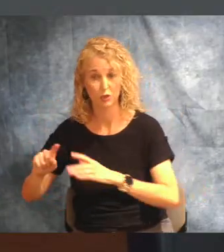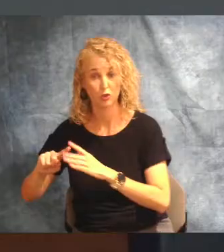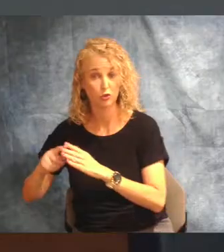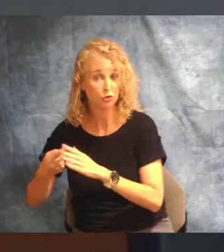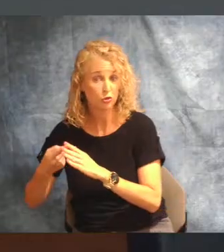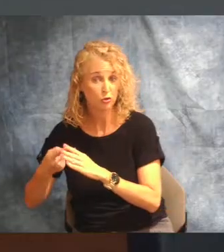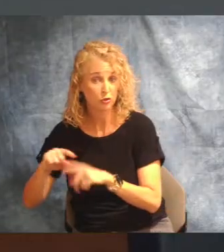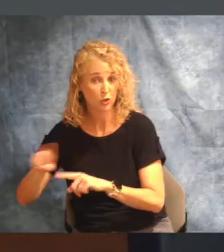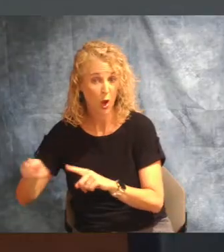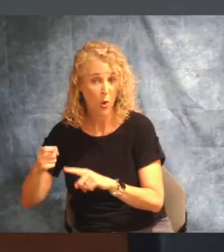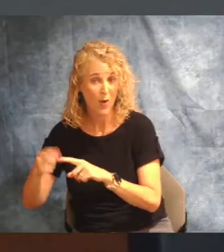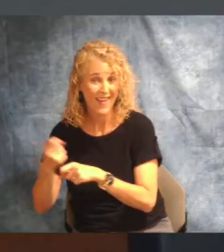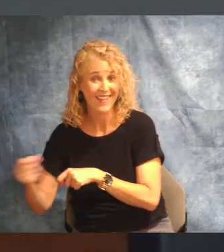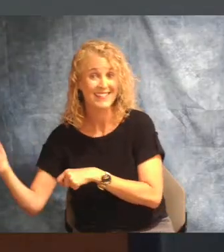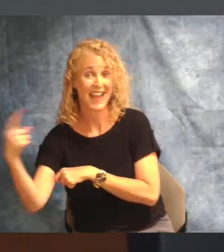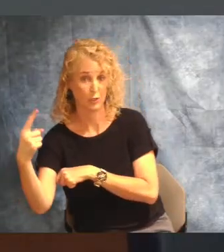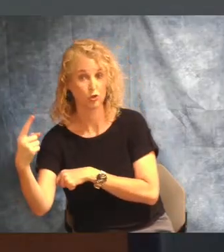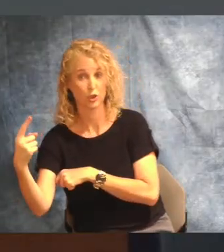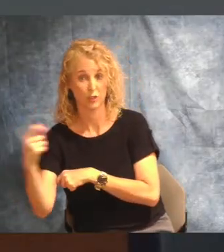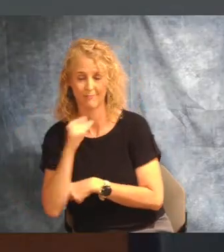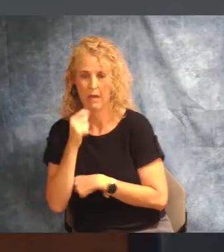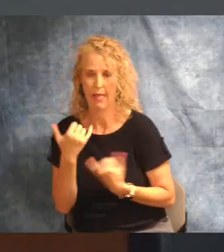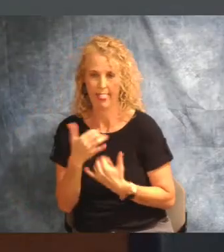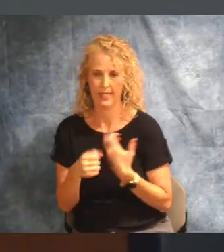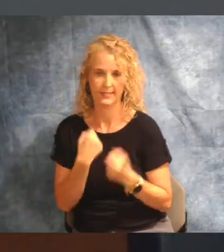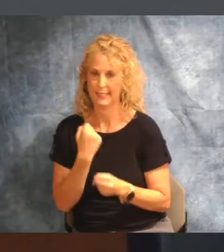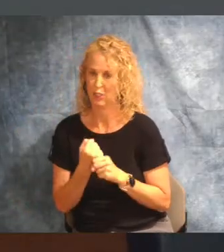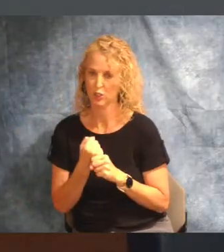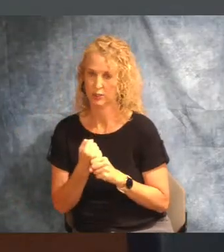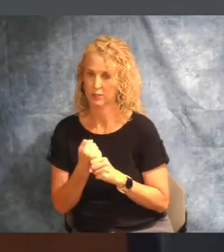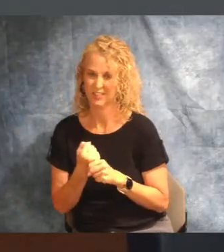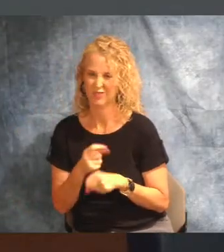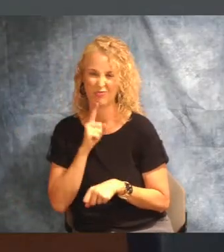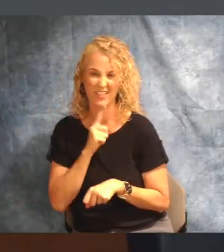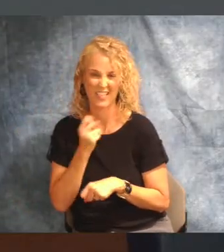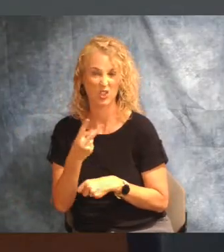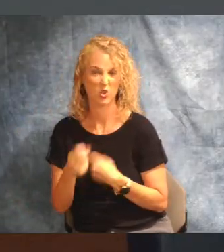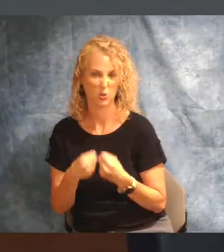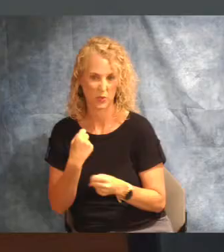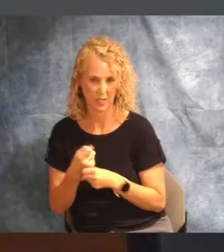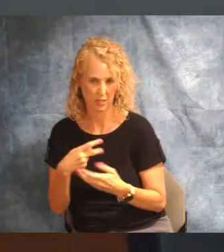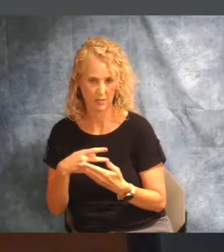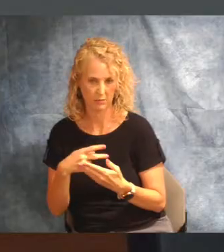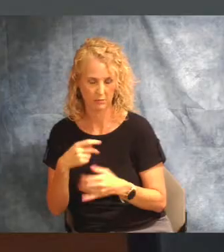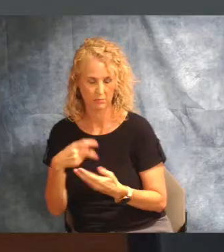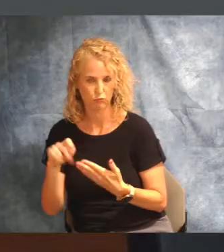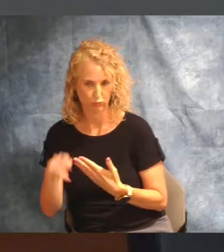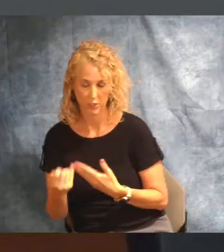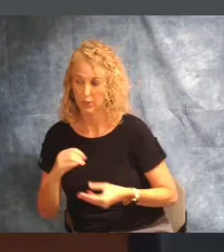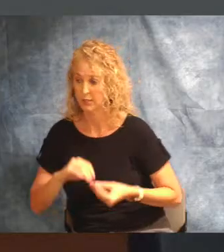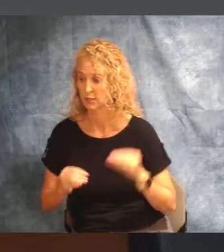with the upper bowl and then the following season move to the to the lower bowl. Item number 20